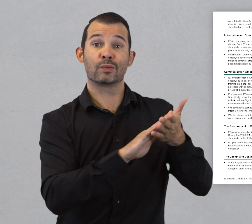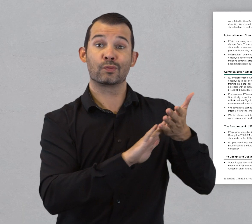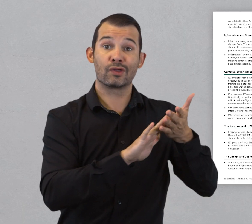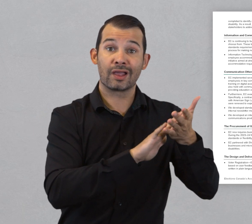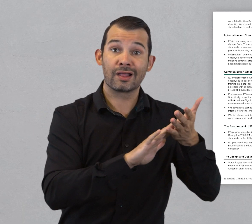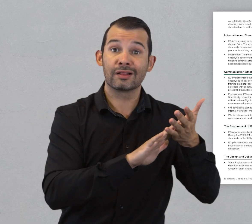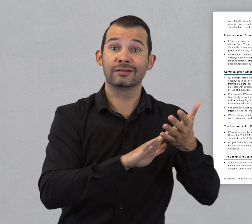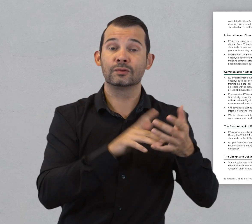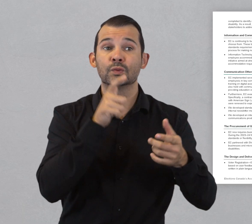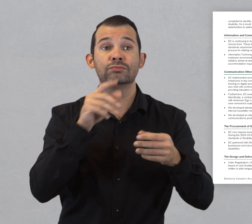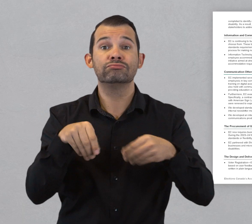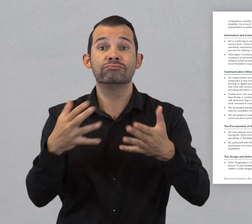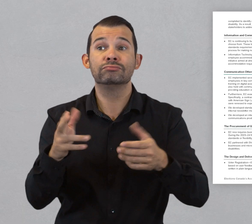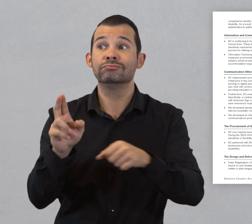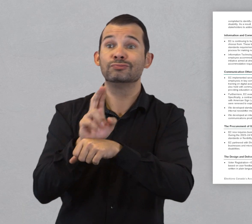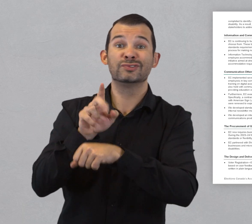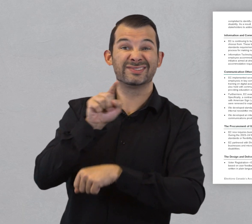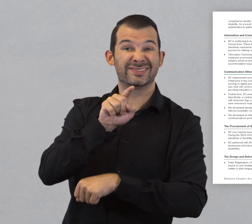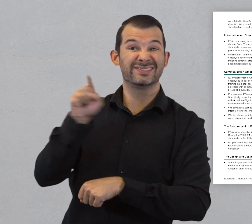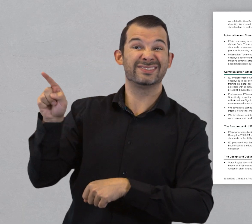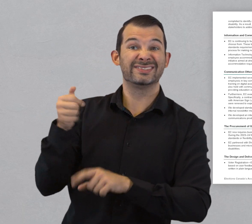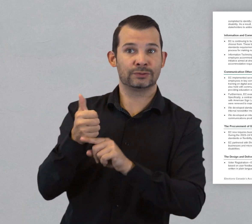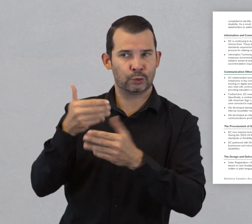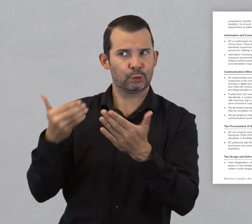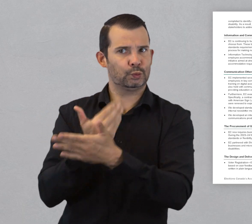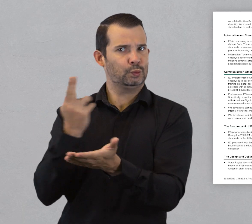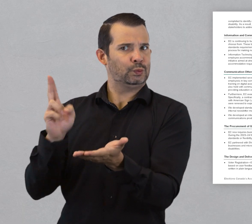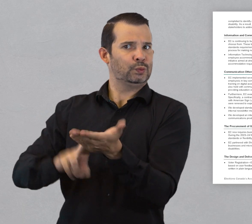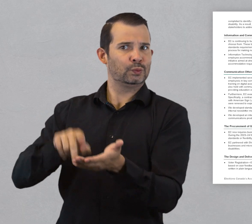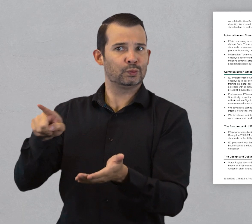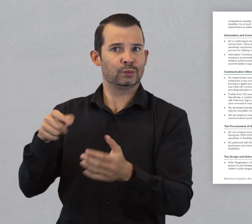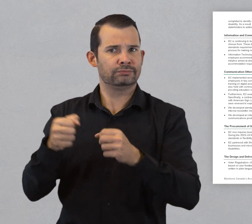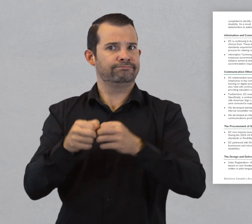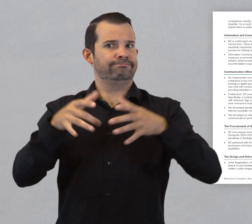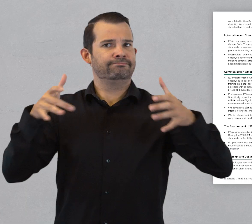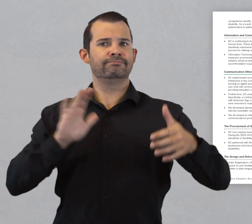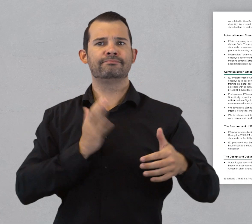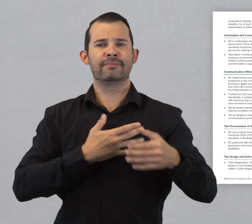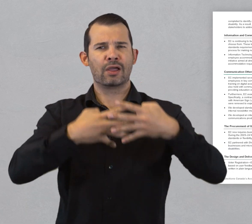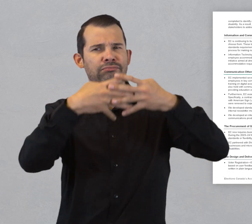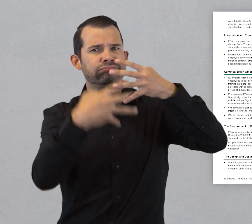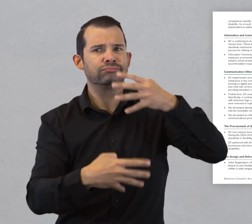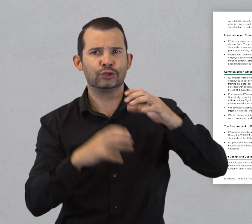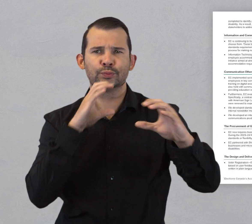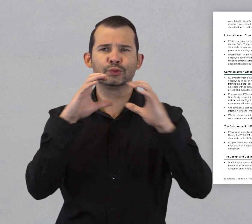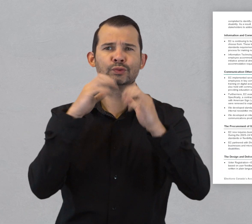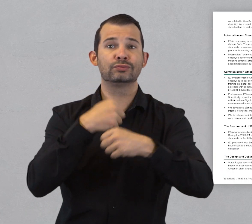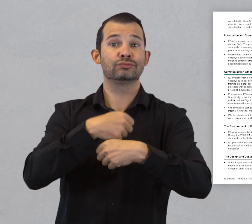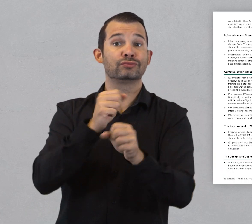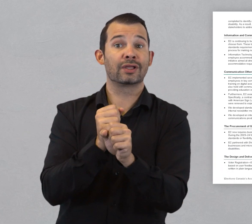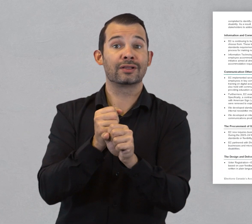Langue des signes québécoise (LSQ) and Braille suppliers were renewed to expand our suite of